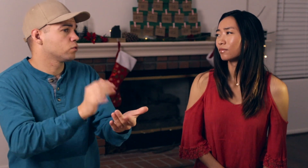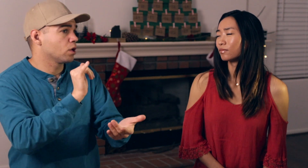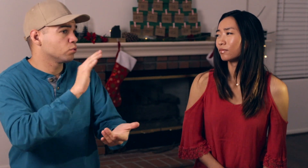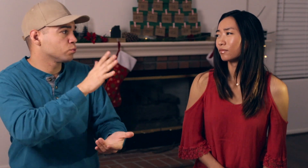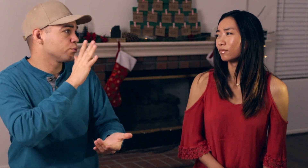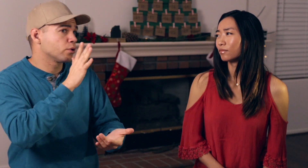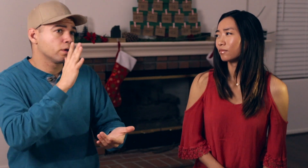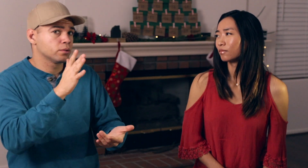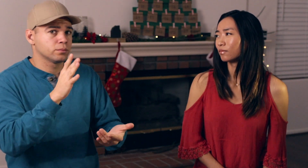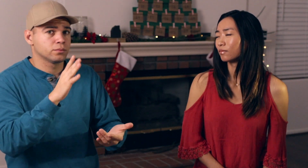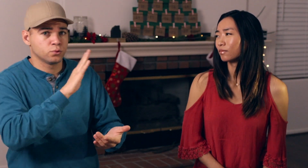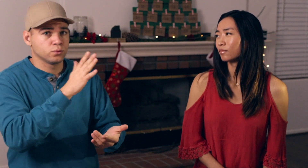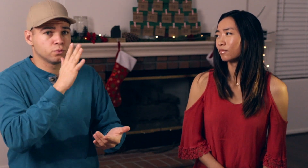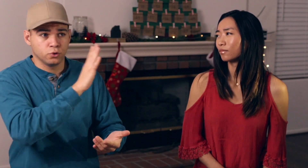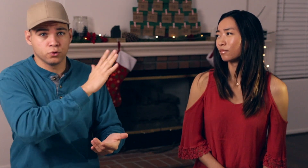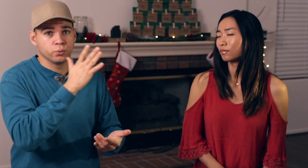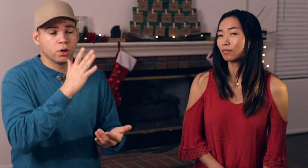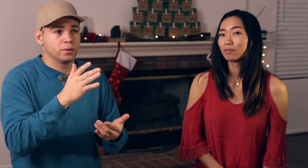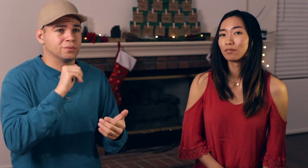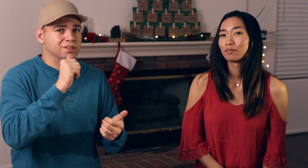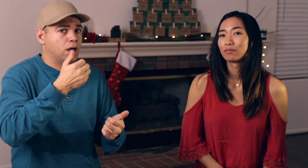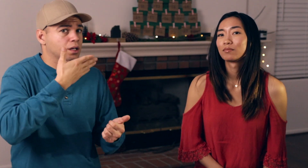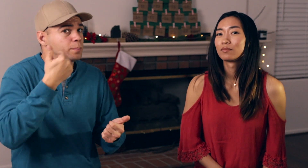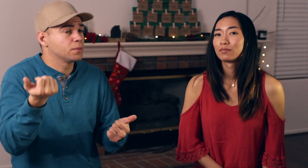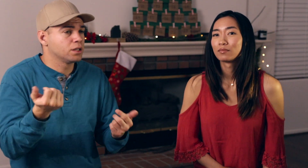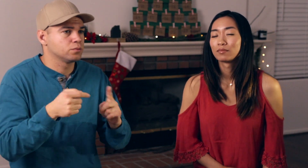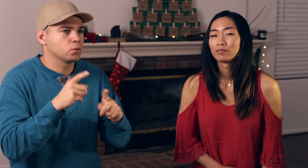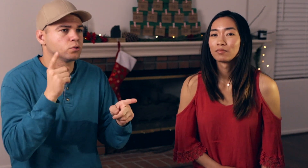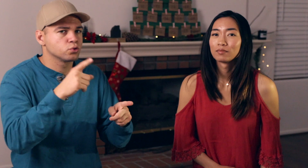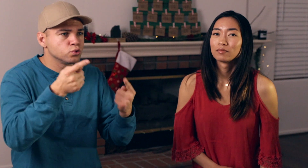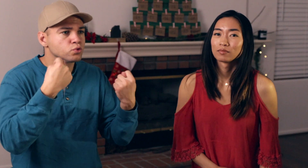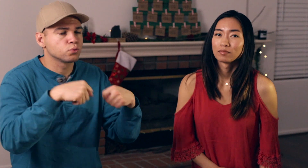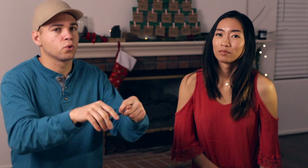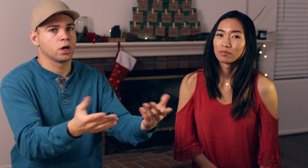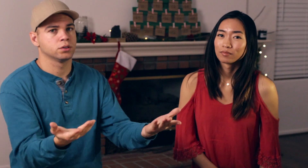Like your mom, she's not the best but she tries